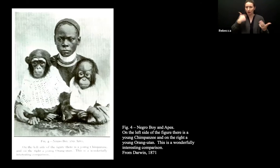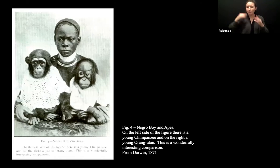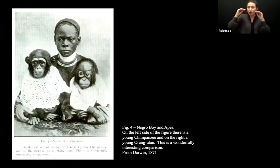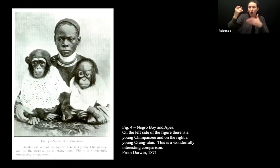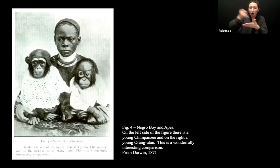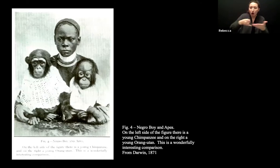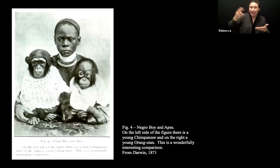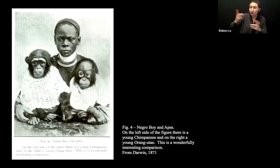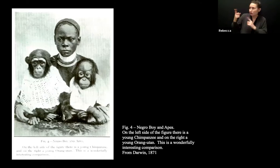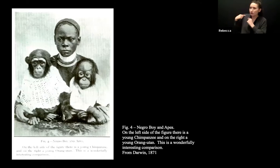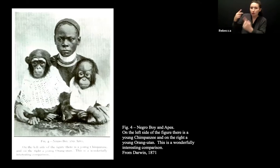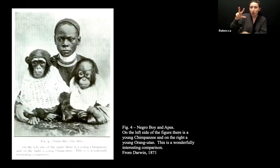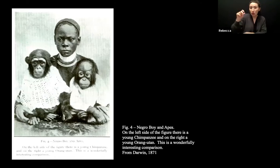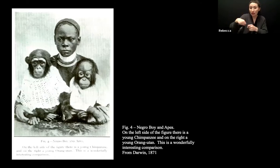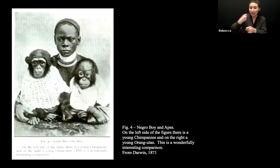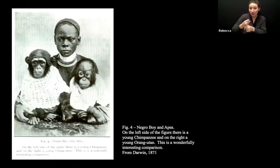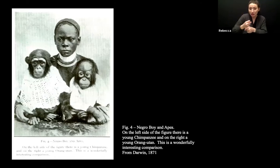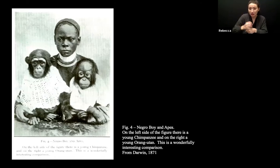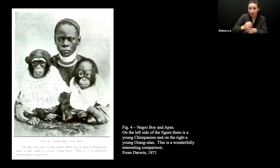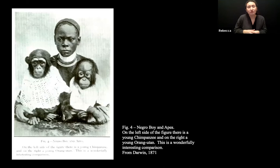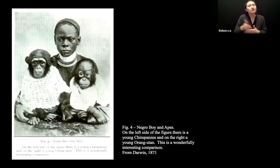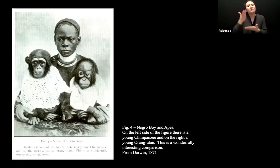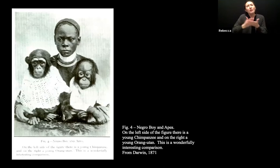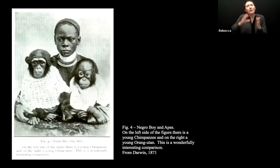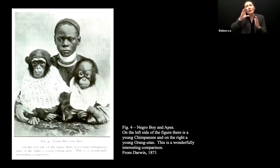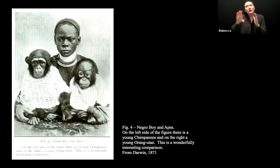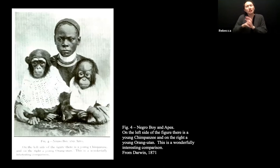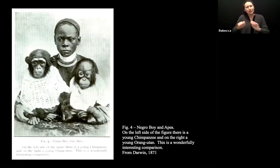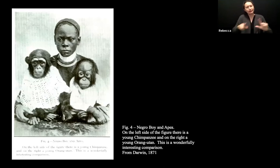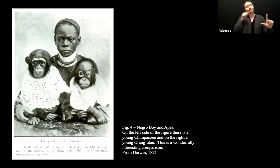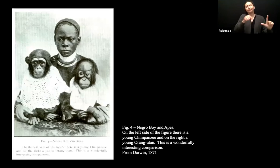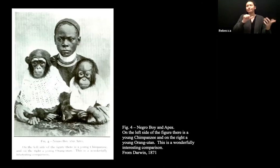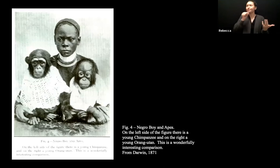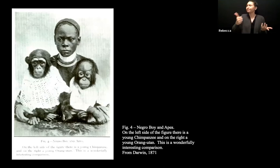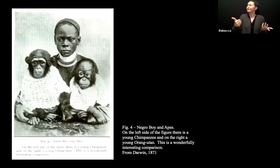hand and said, "It wasn't any other I see him right there" and he pointed his finger